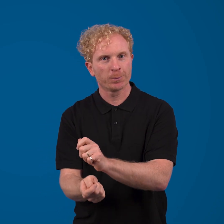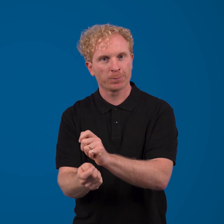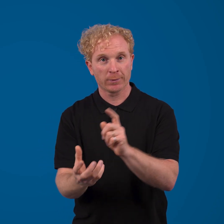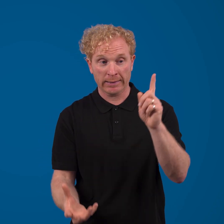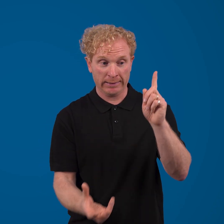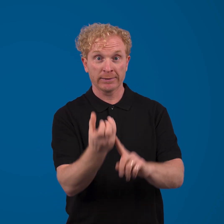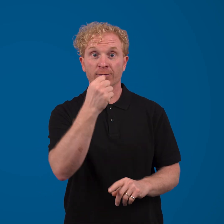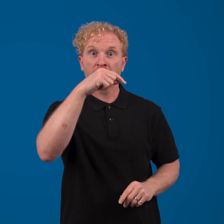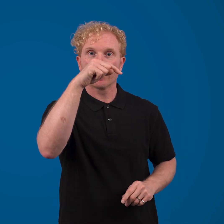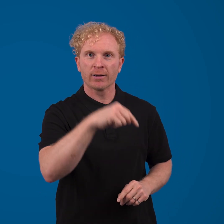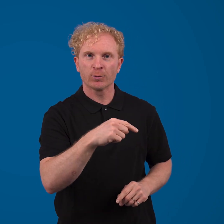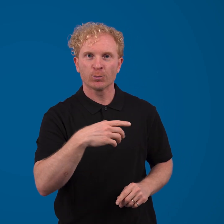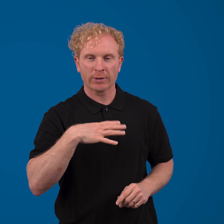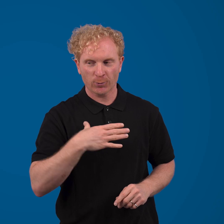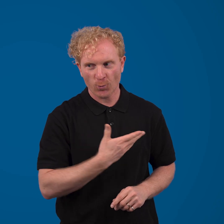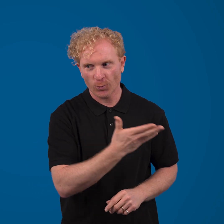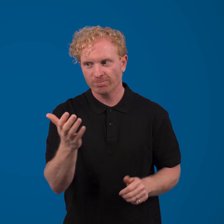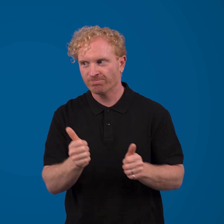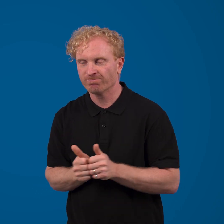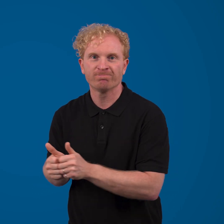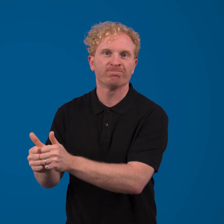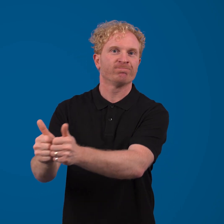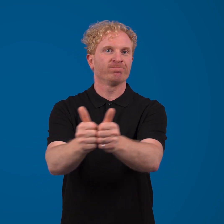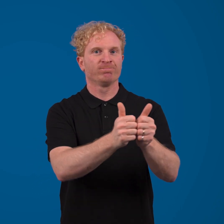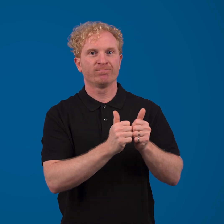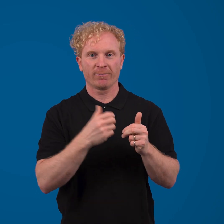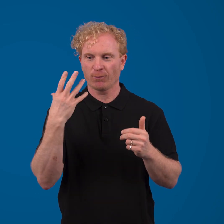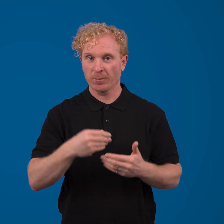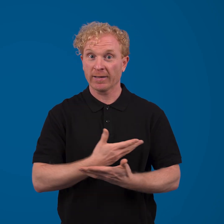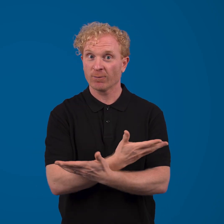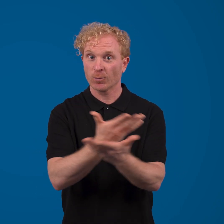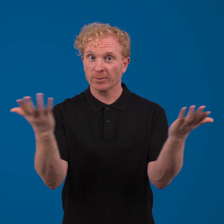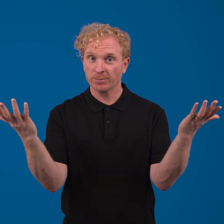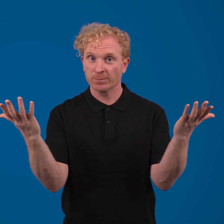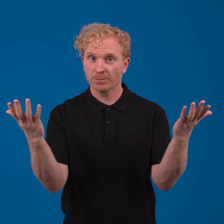Achieving this will take a coordinated effort from everyone.